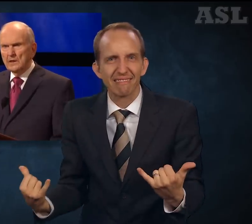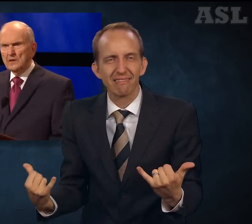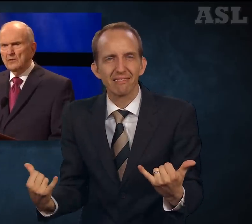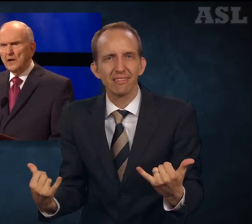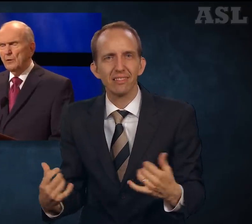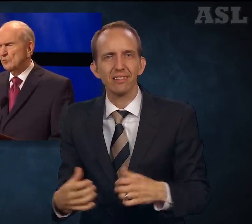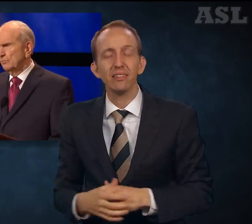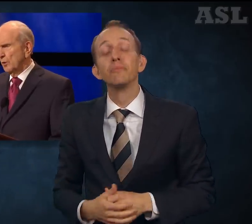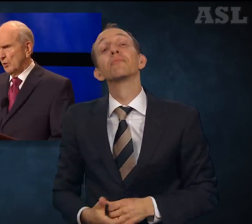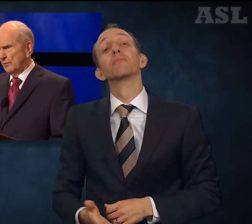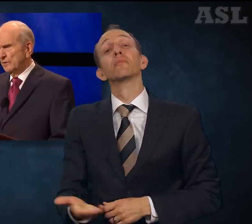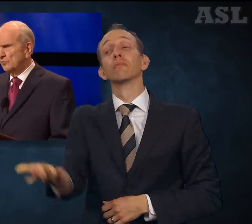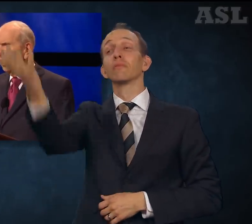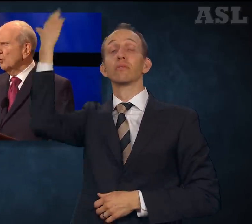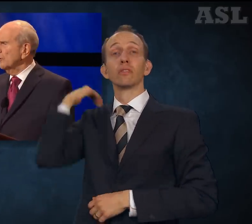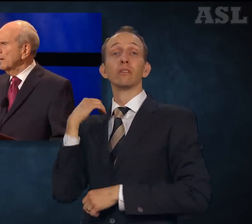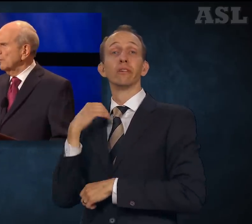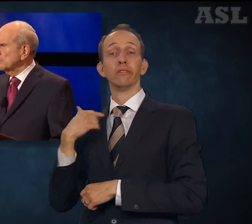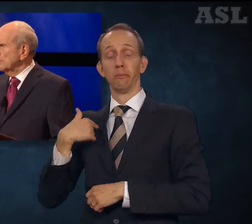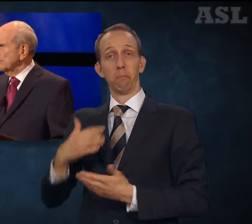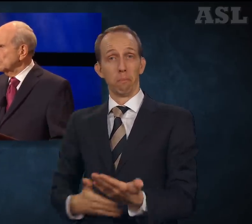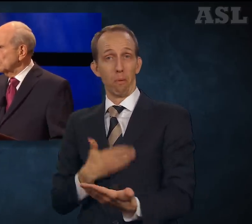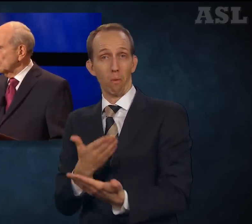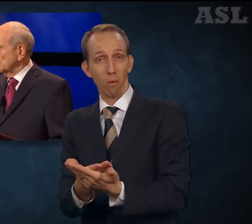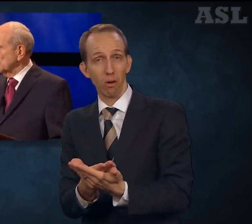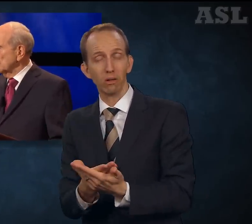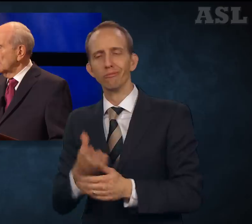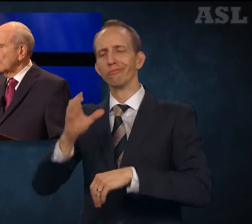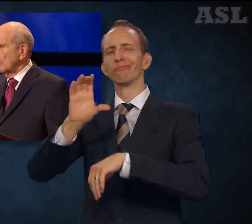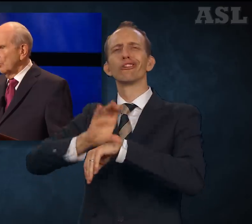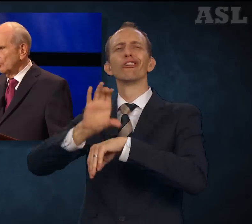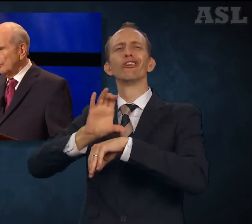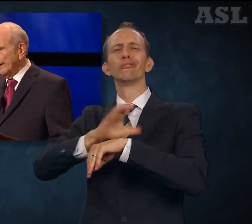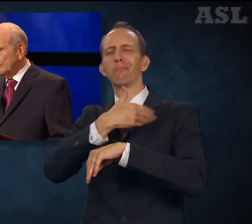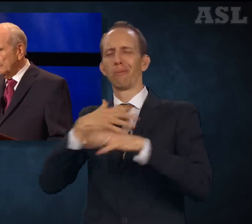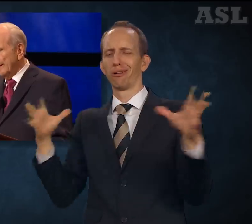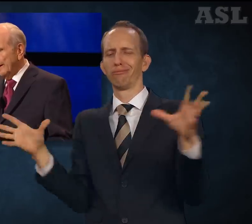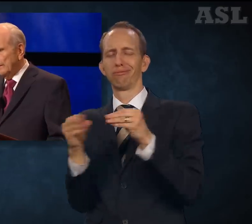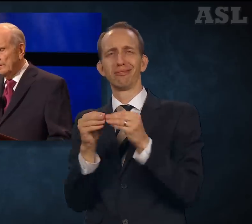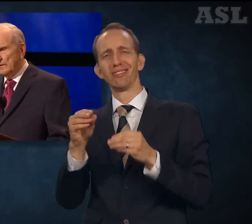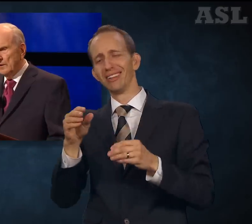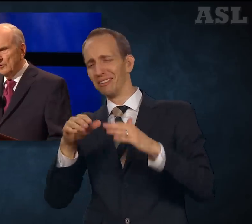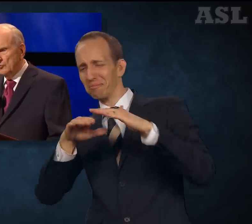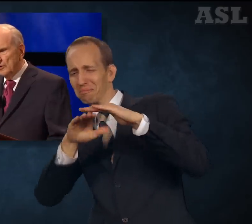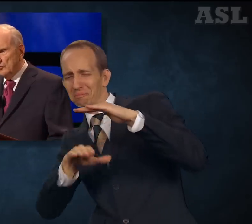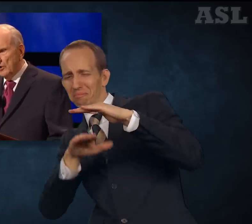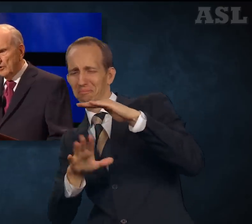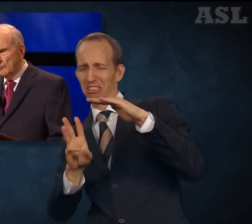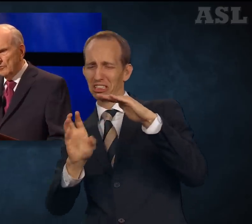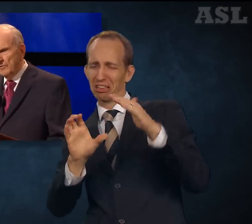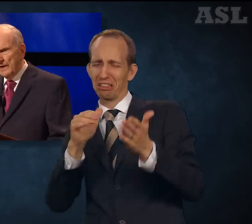IS NOW, AND IT IS REAL.